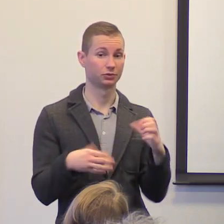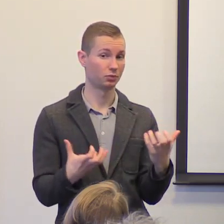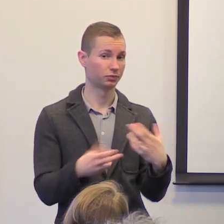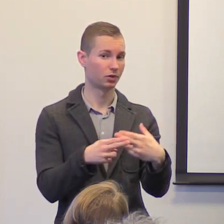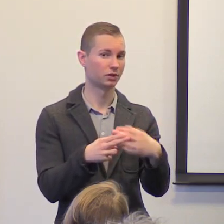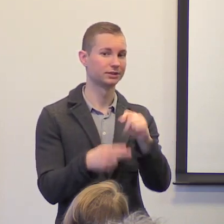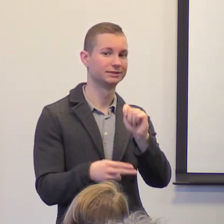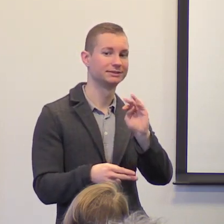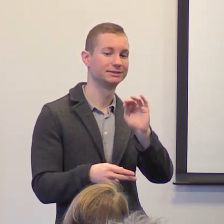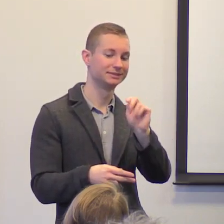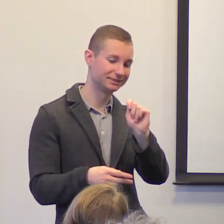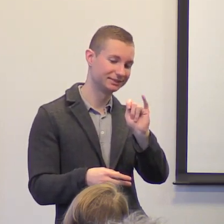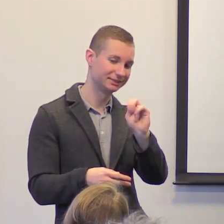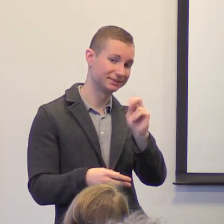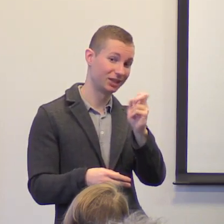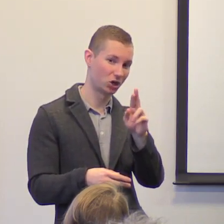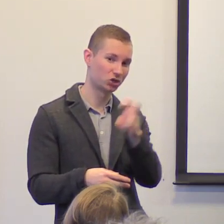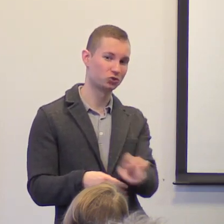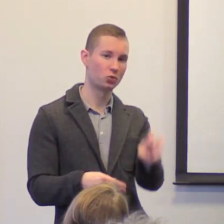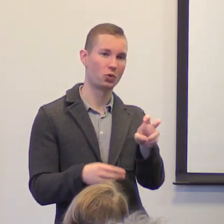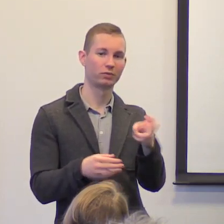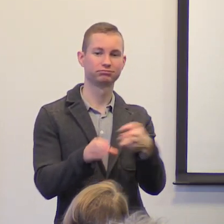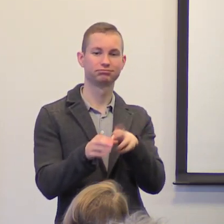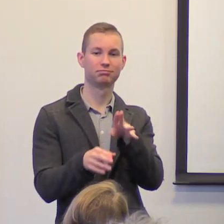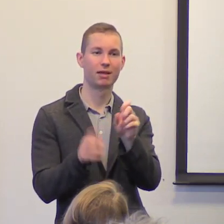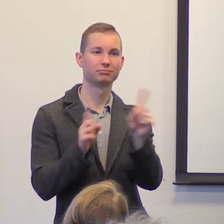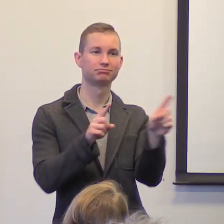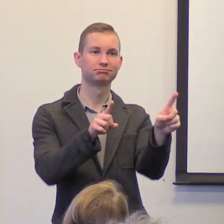Tour, where she got on a bus and went around to high schools, talking to students about